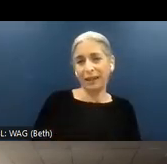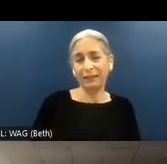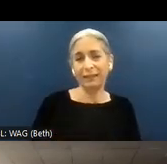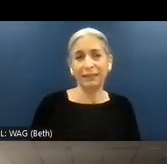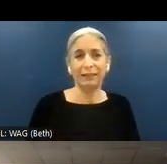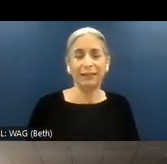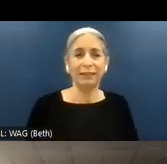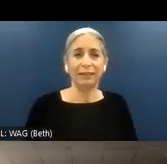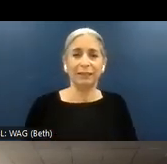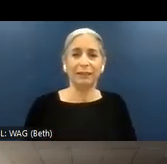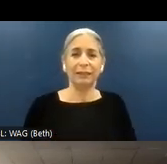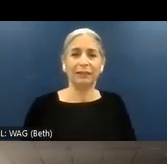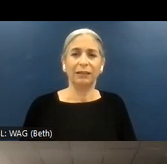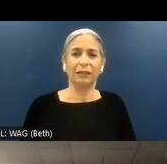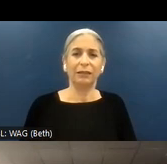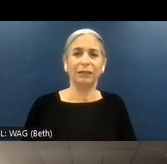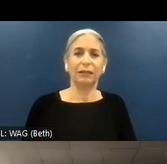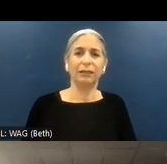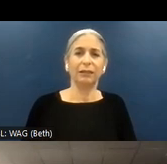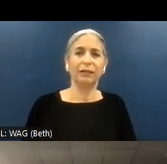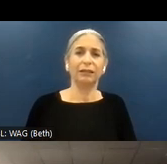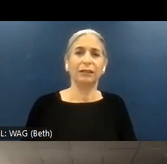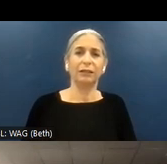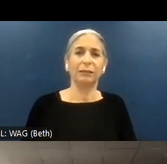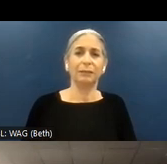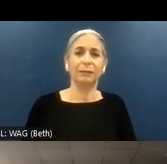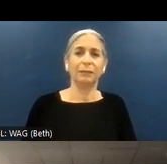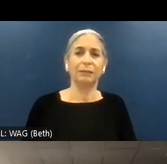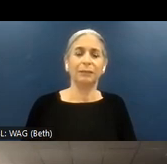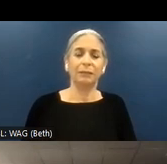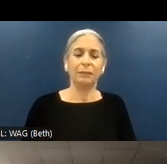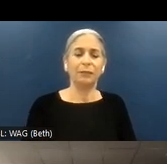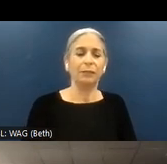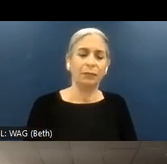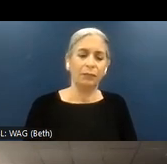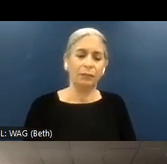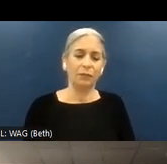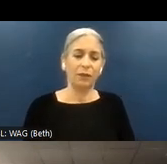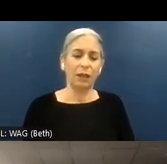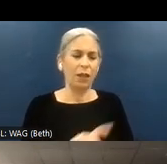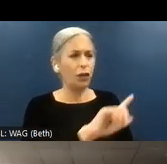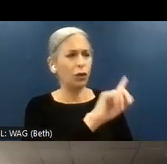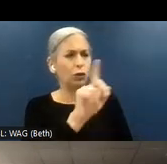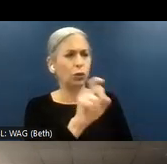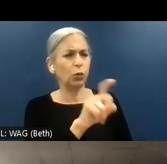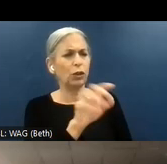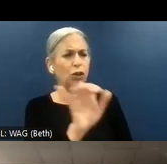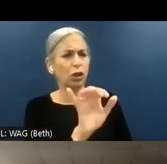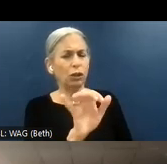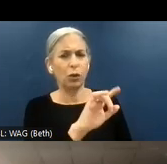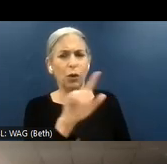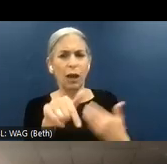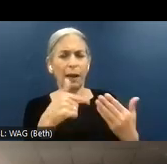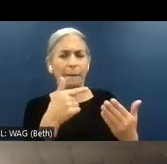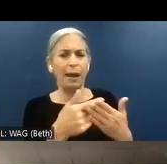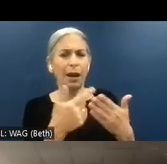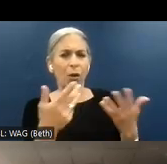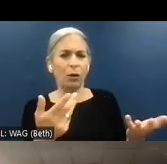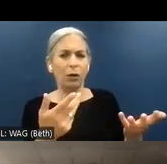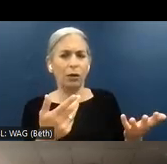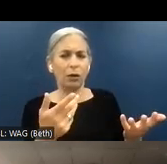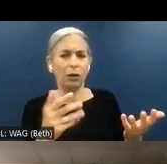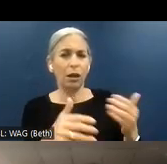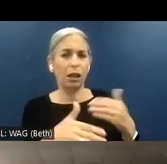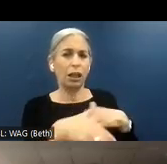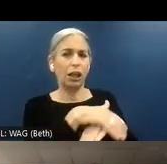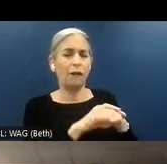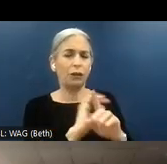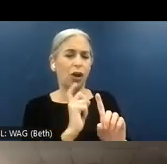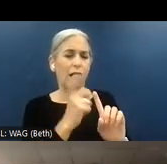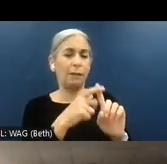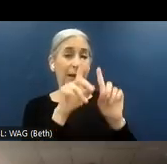Then there is a question on -- around the coverage of an automated test. You mentioned